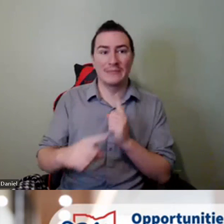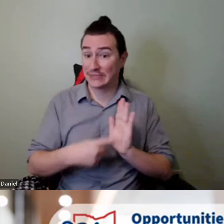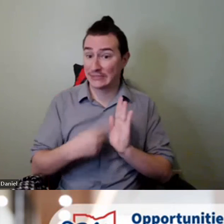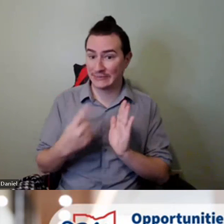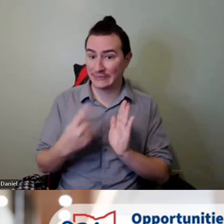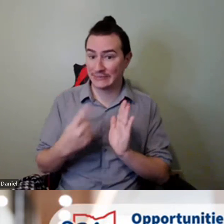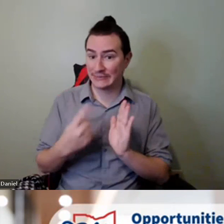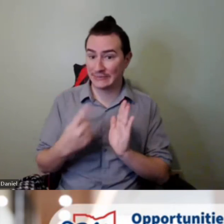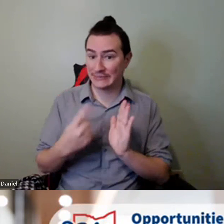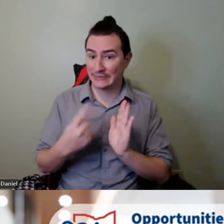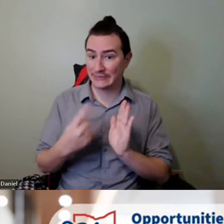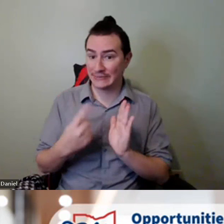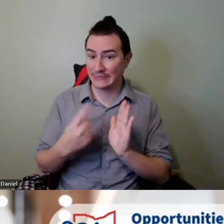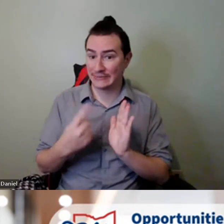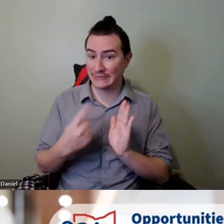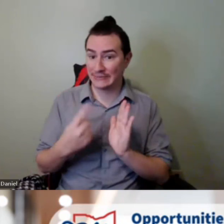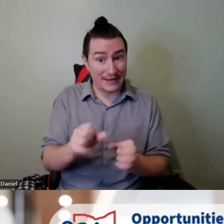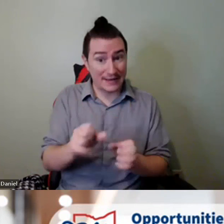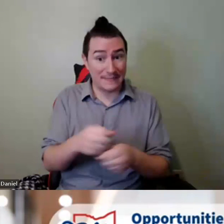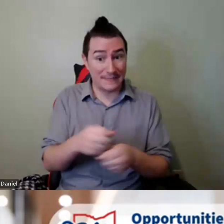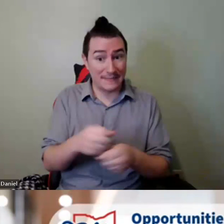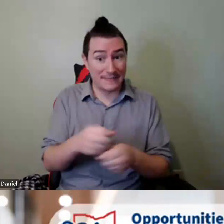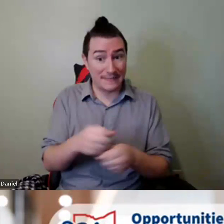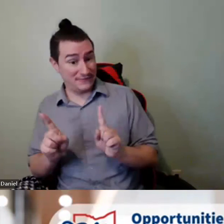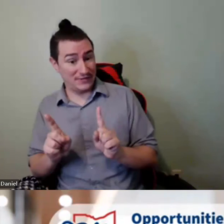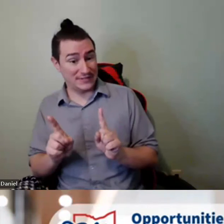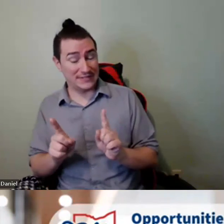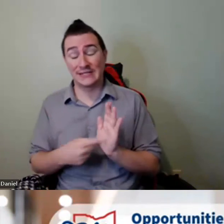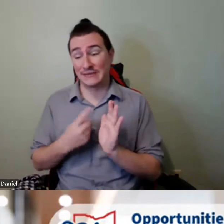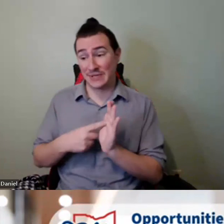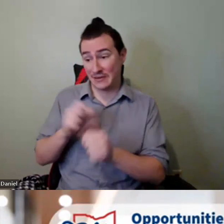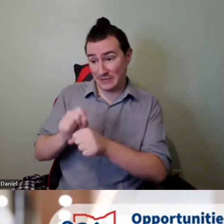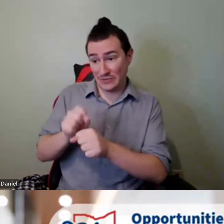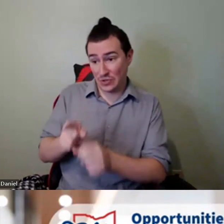And on the other hand, sometimes an employee might not know or think of things that could be helpful.”